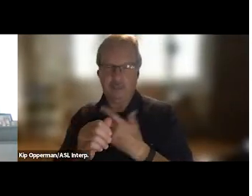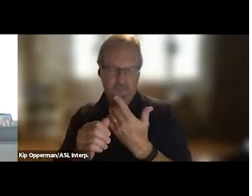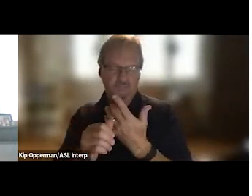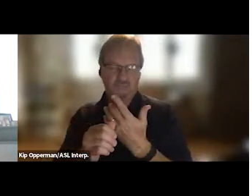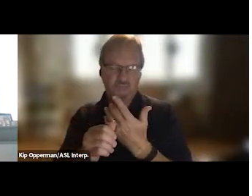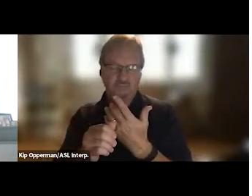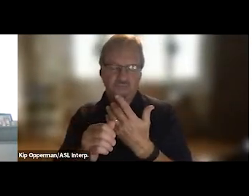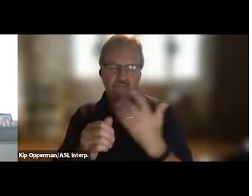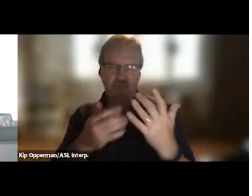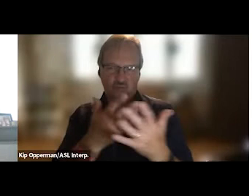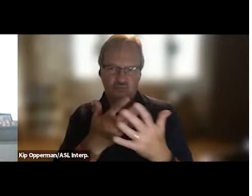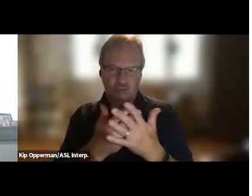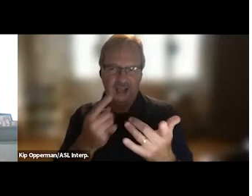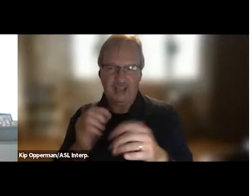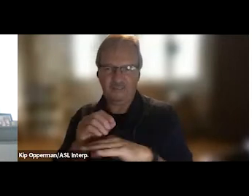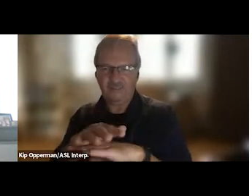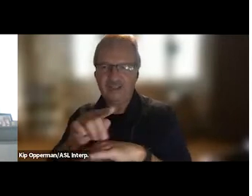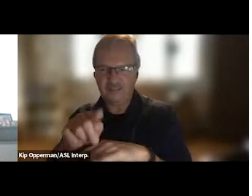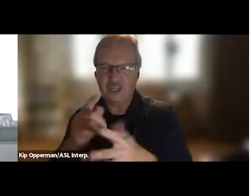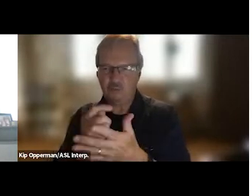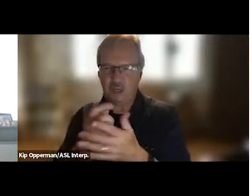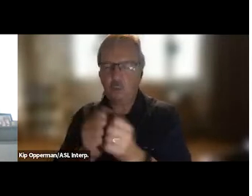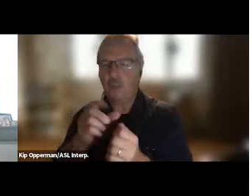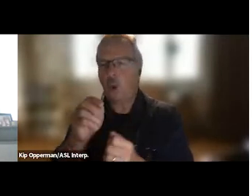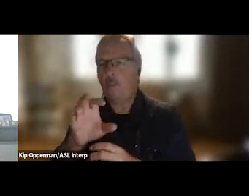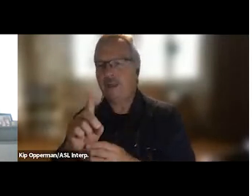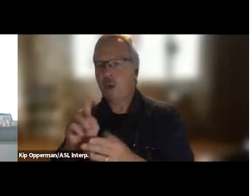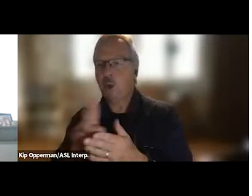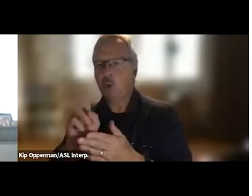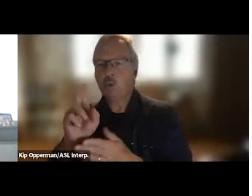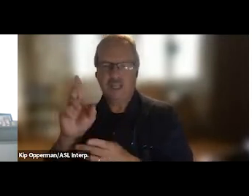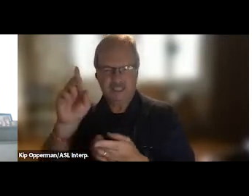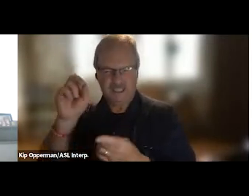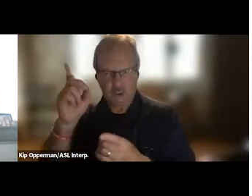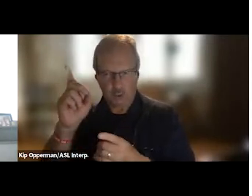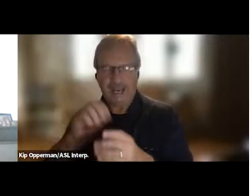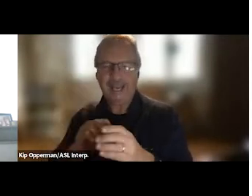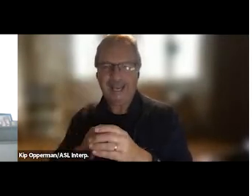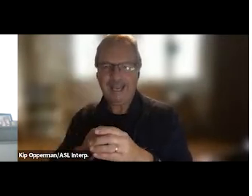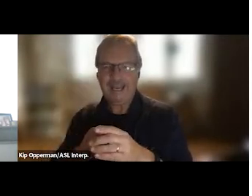so that we're effectively treating individuals with an opioid use disorder while they're in our care.